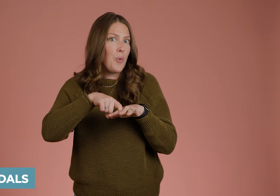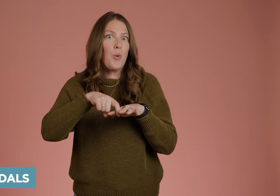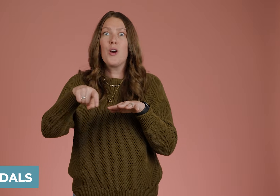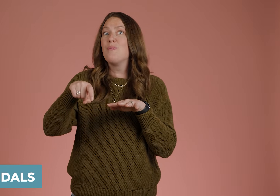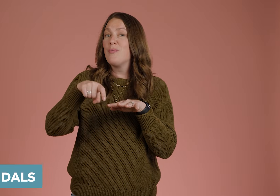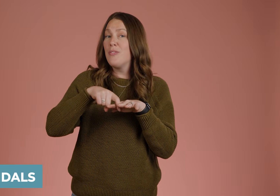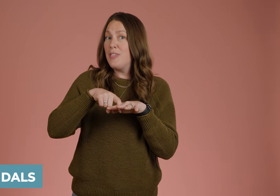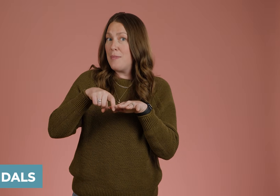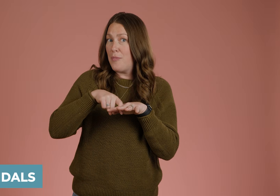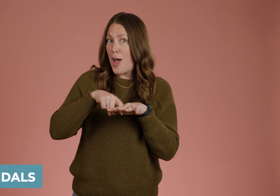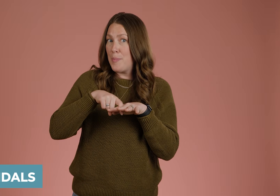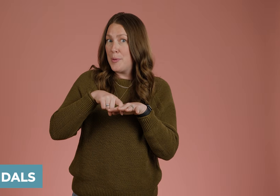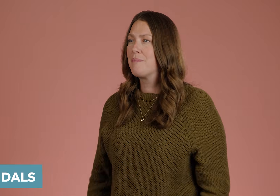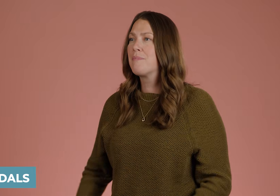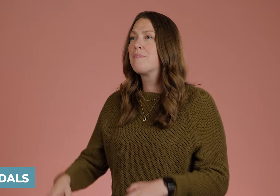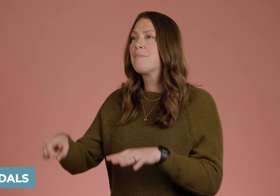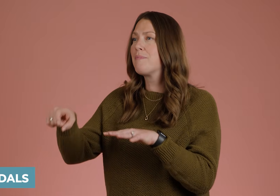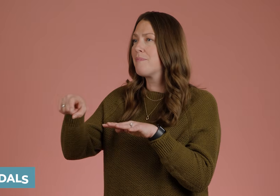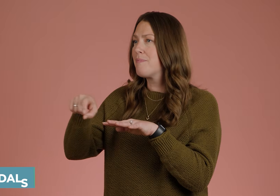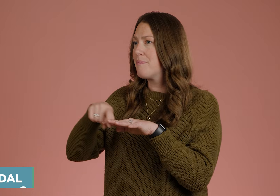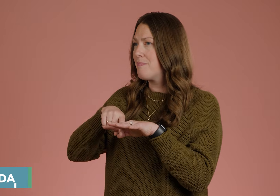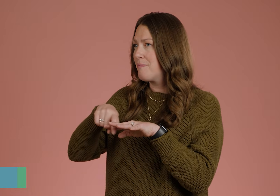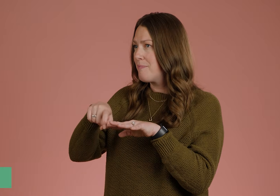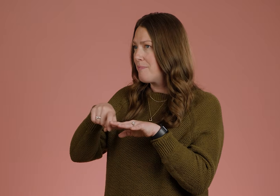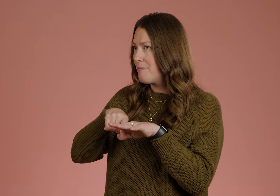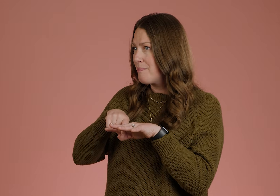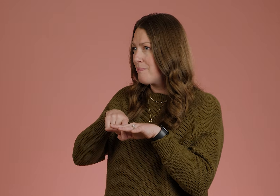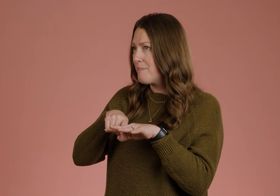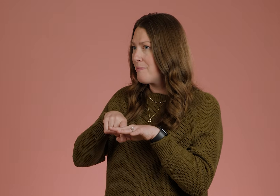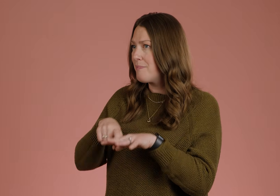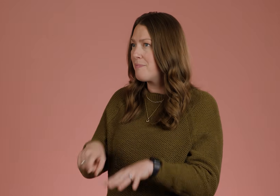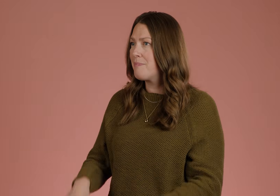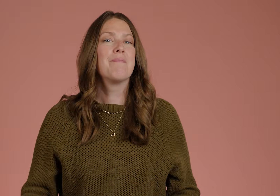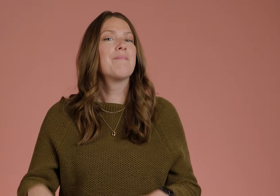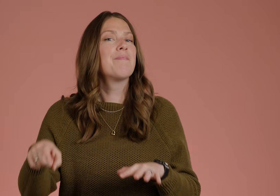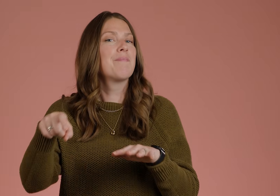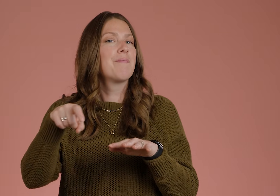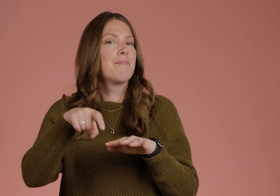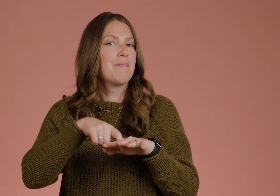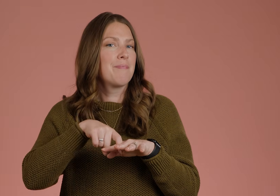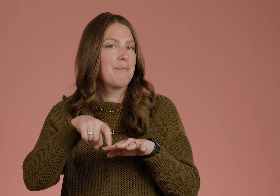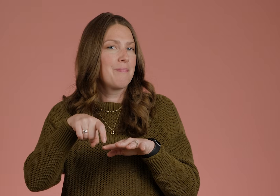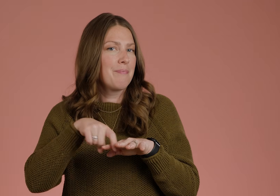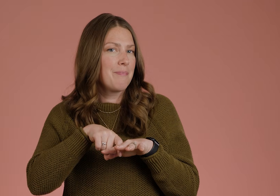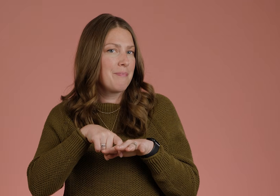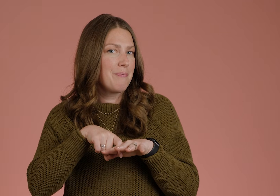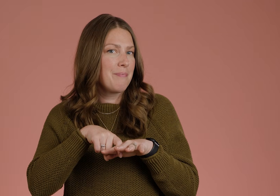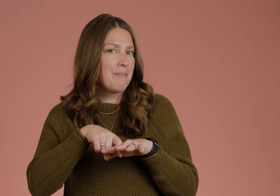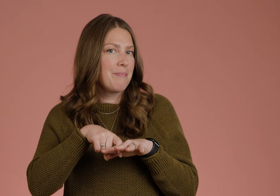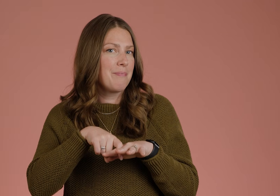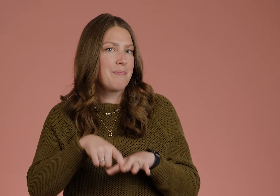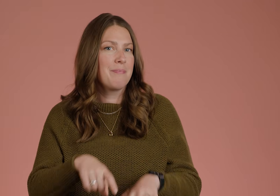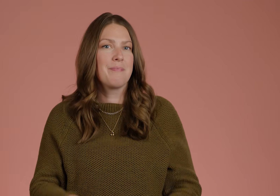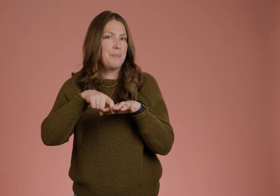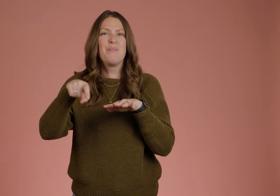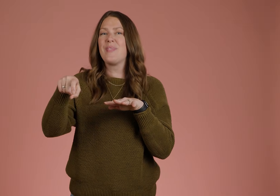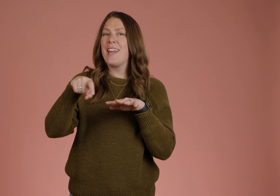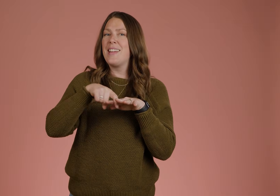Or flip flop. Your non-dominant hand is a foot with your dominant. Making the sandal or the flip flop